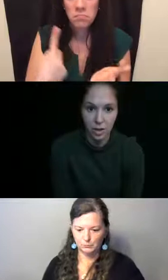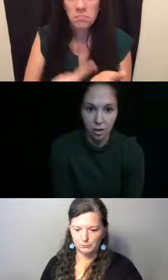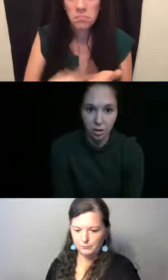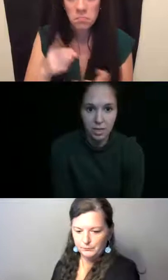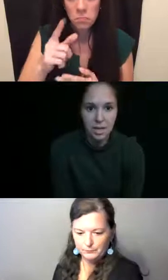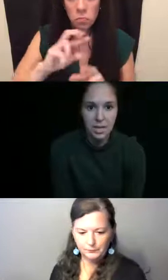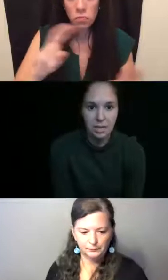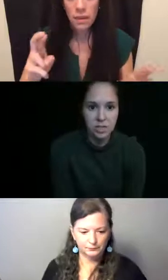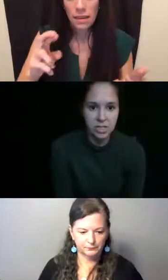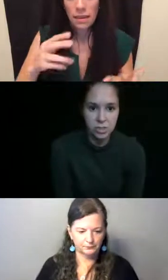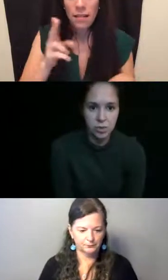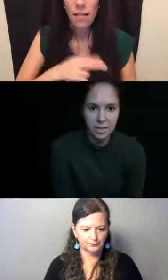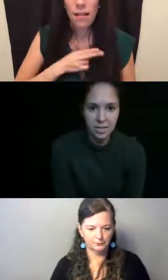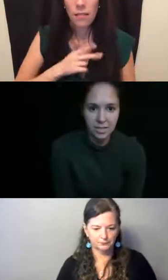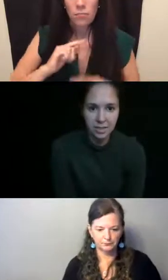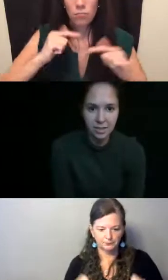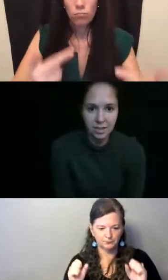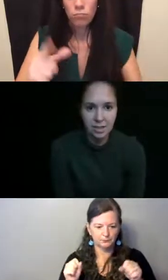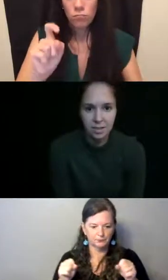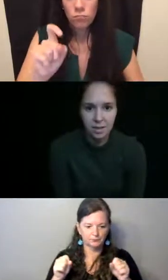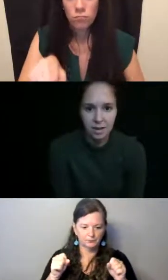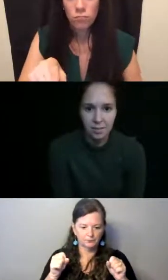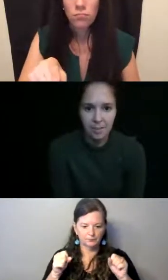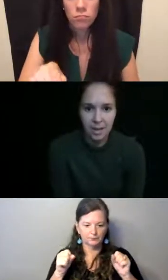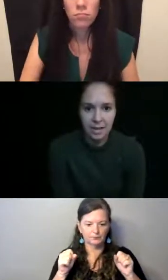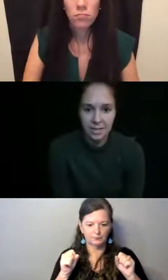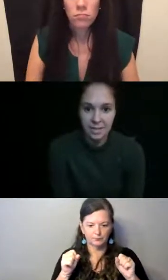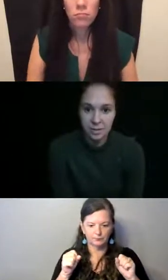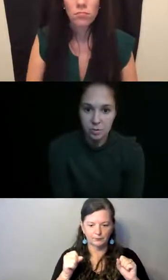well and if she is ready? Heidi,